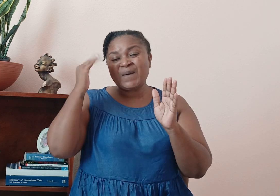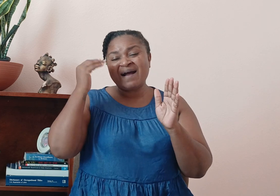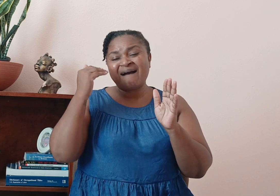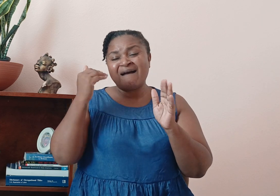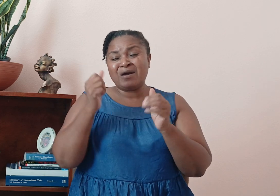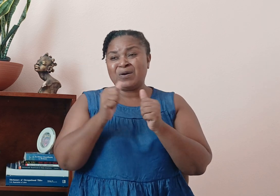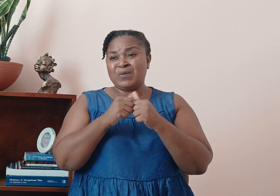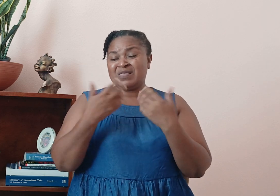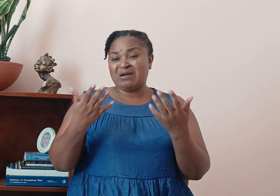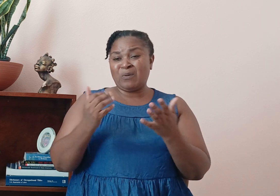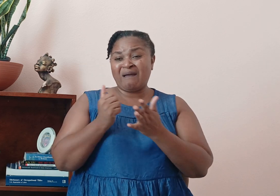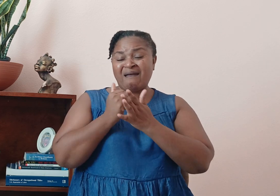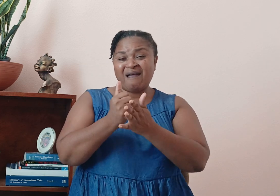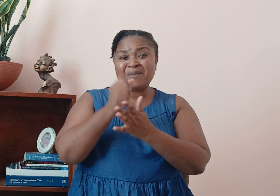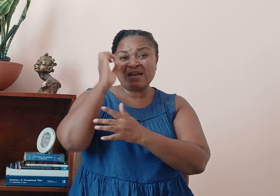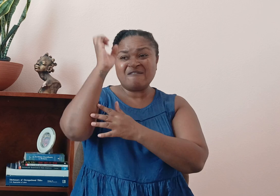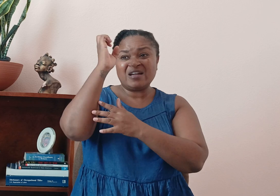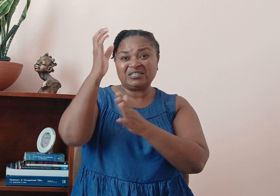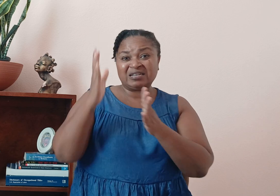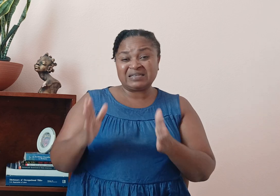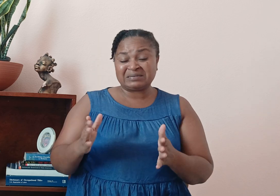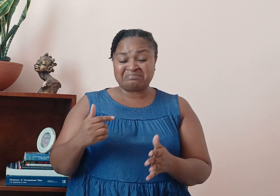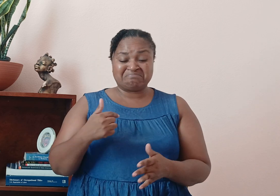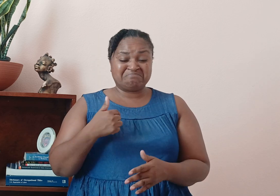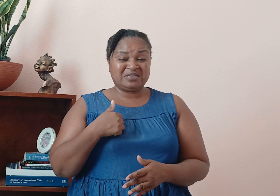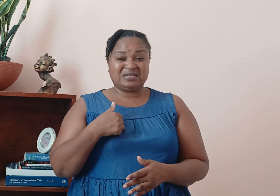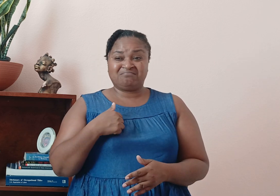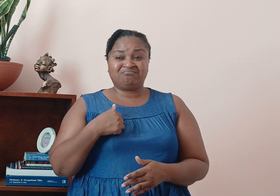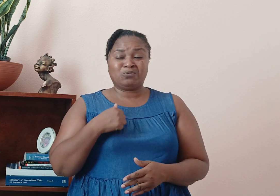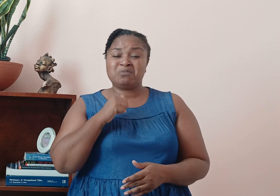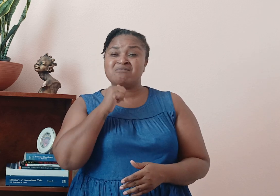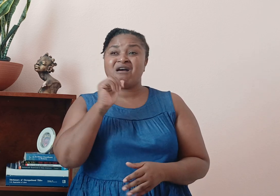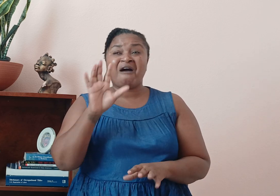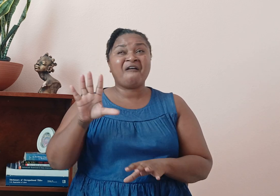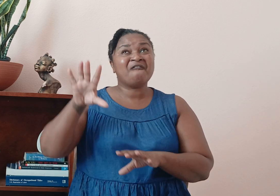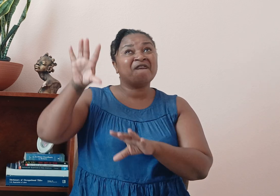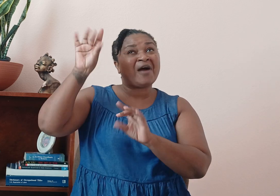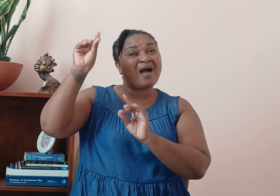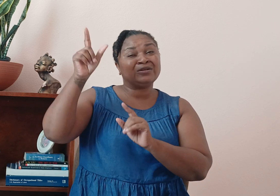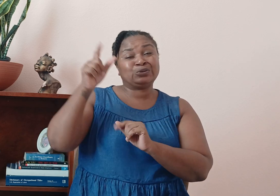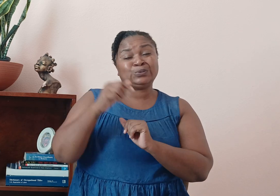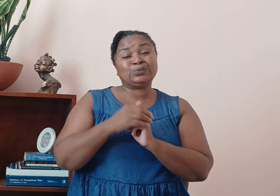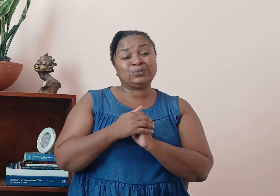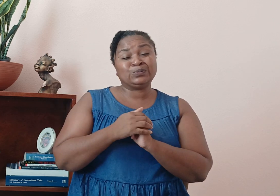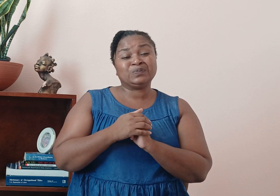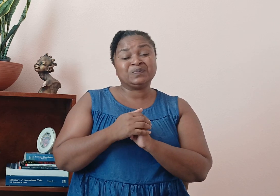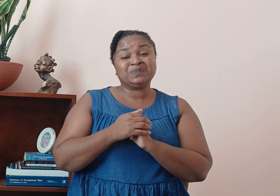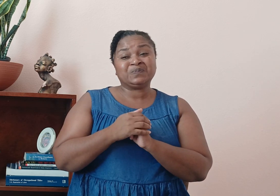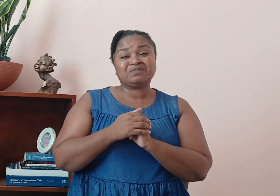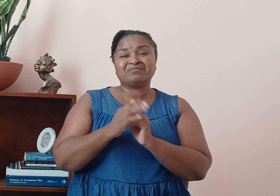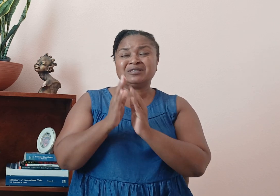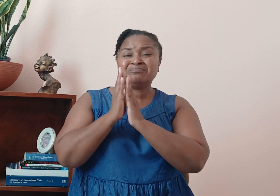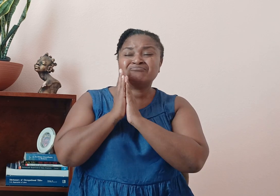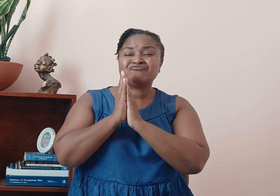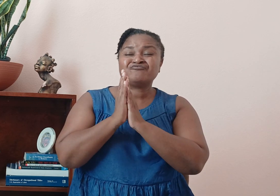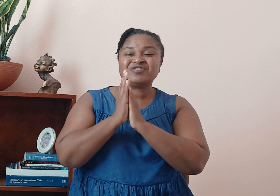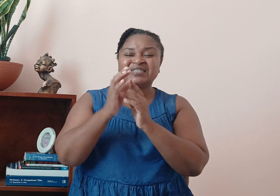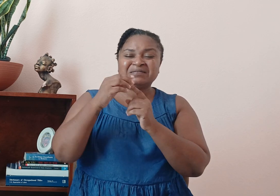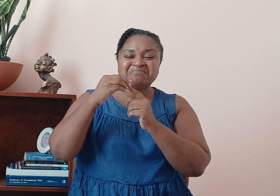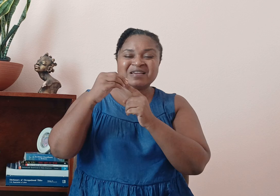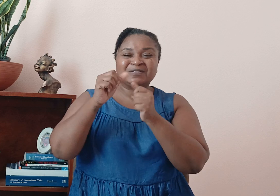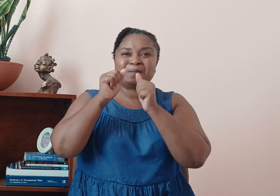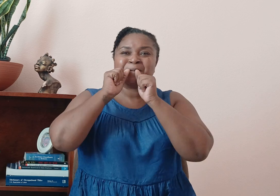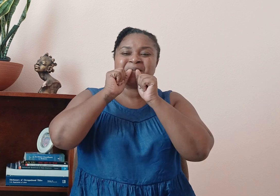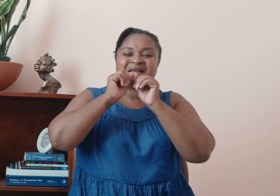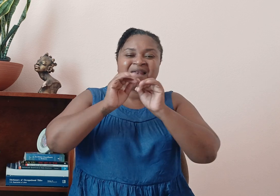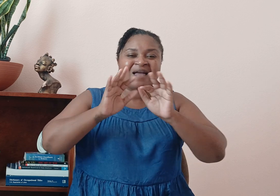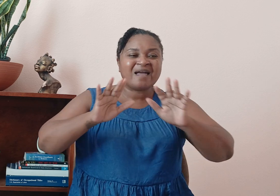an evangelist I would not have found you. I pray a special blessing on the life of